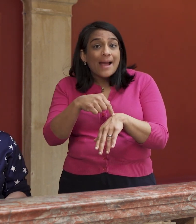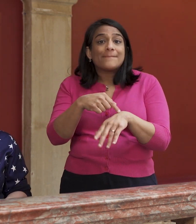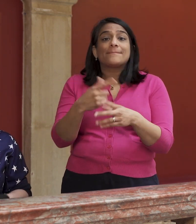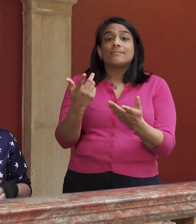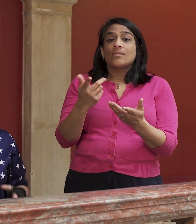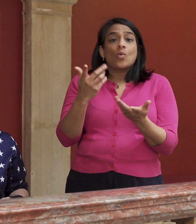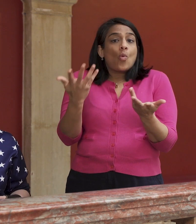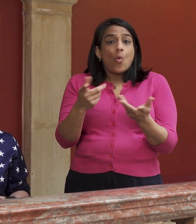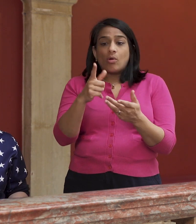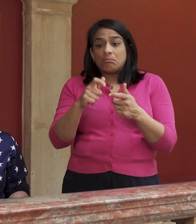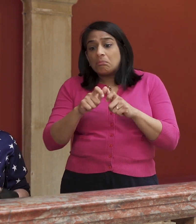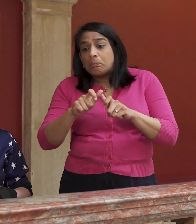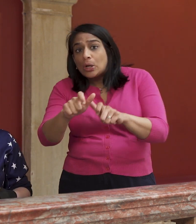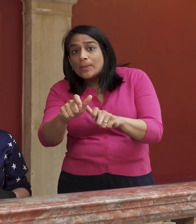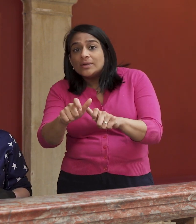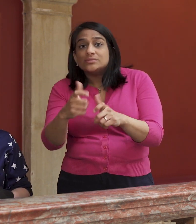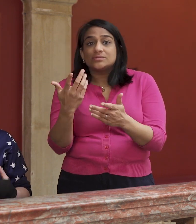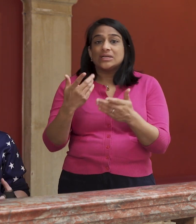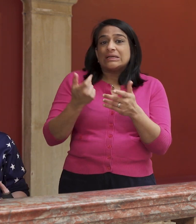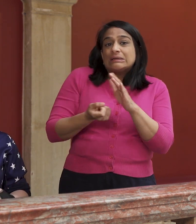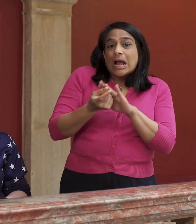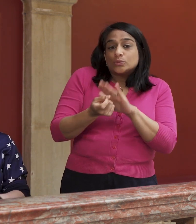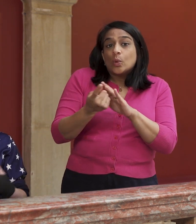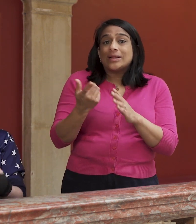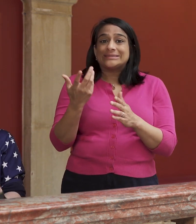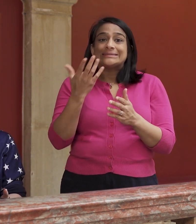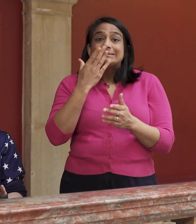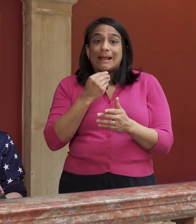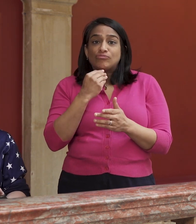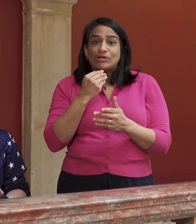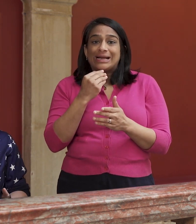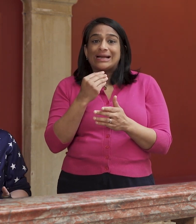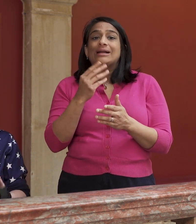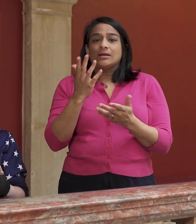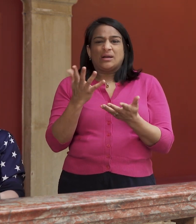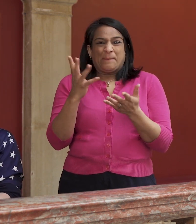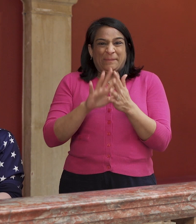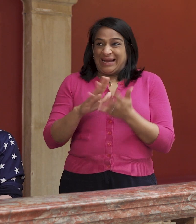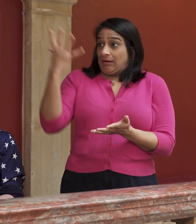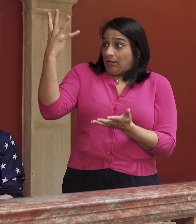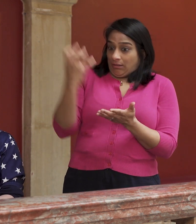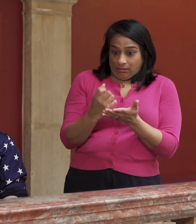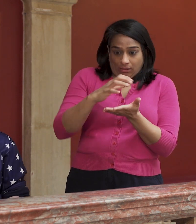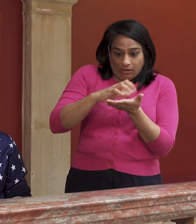whether permanent, casual or temporary a standard PAYE job. biscuit